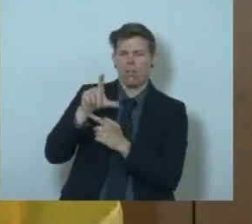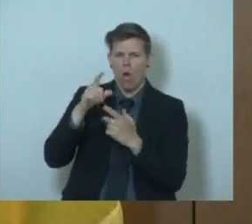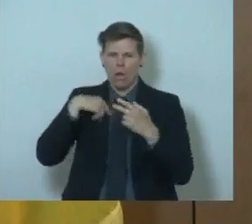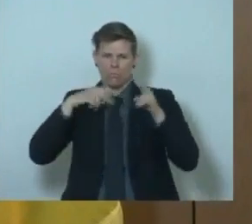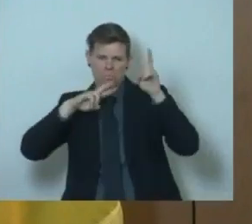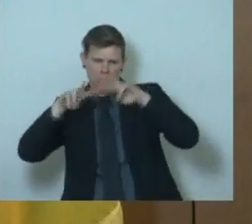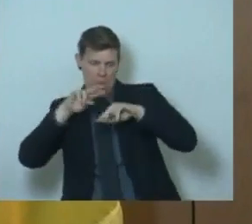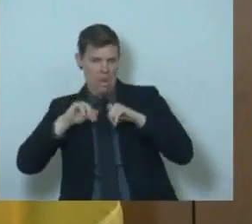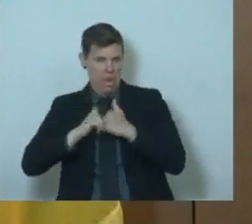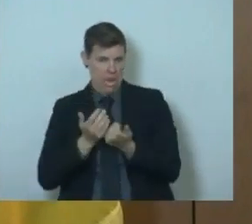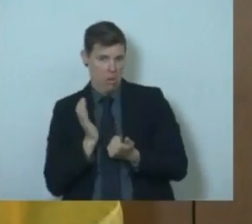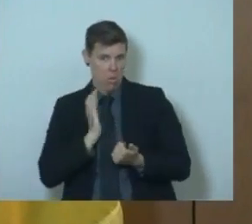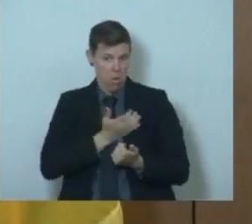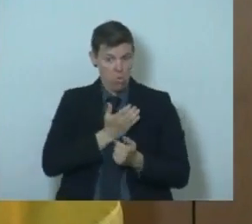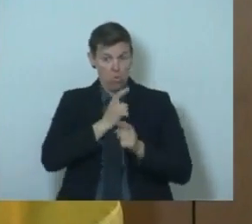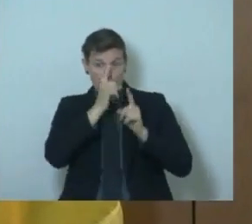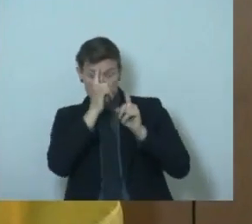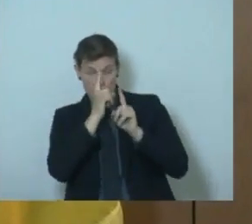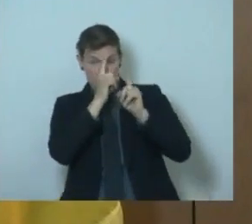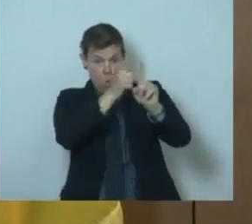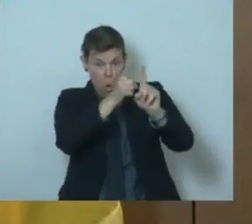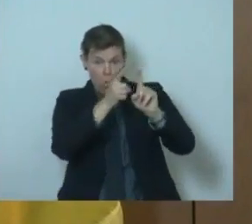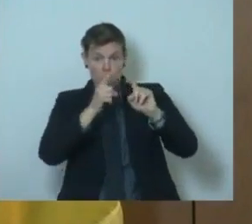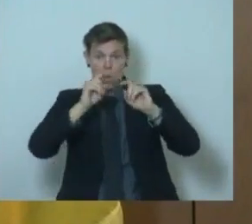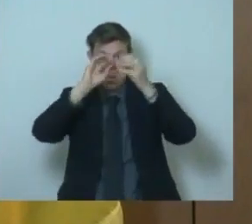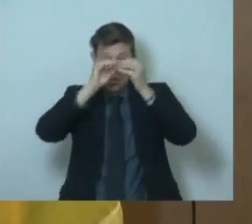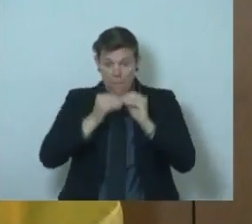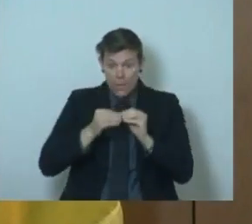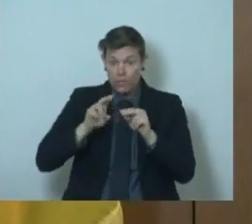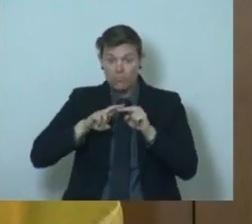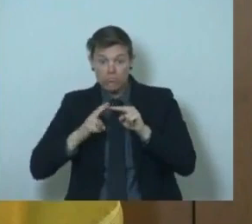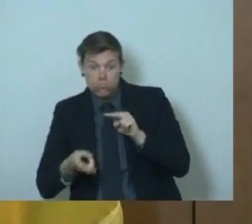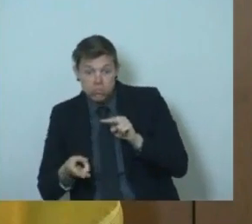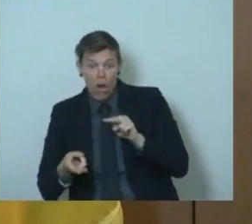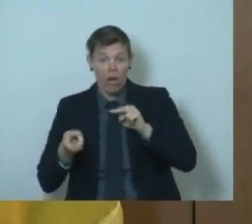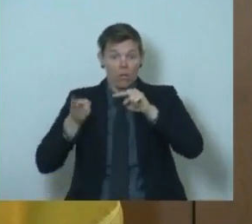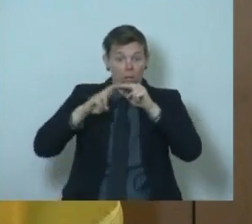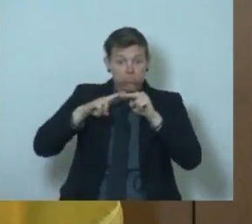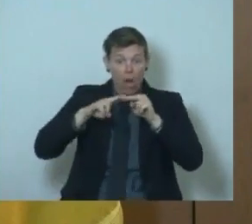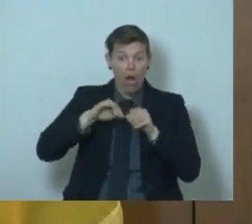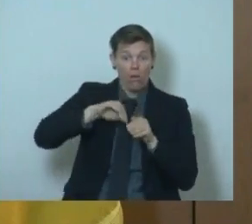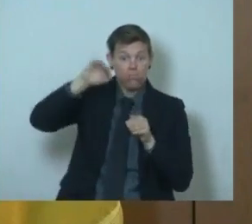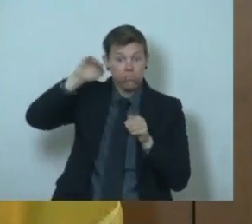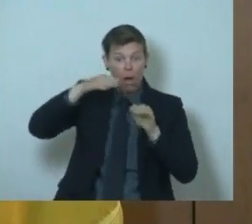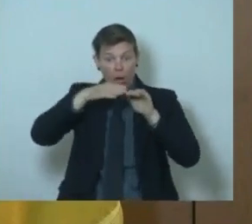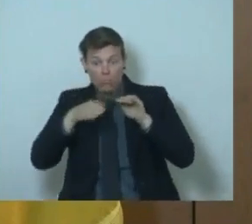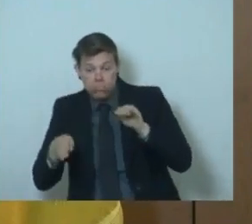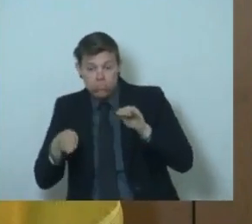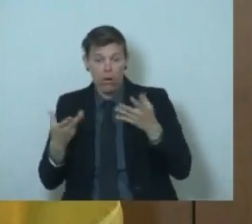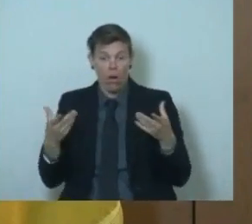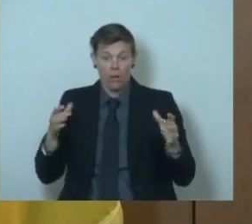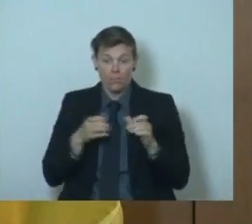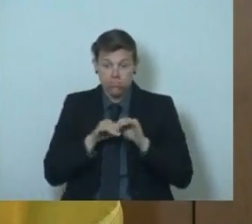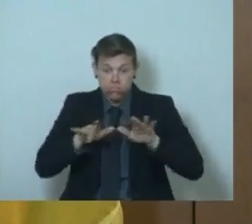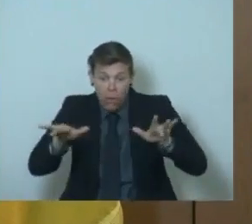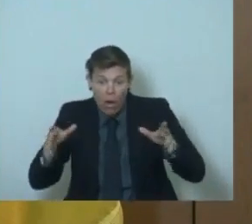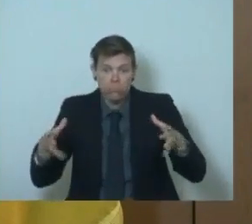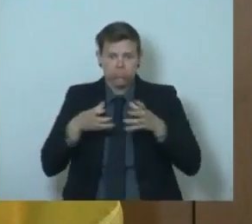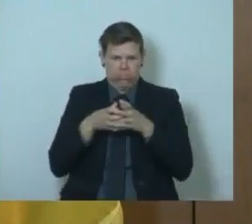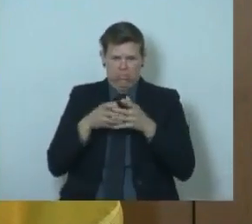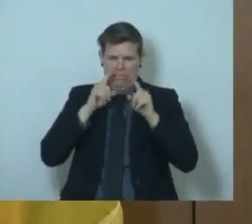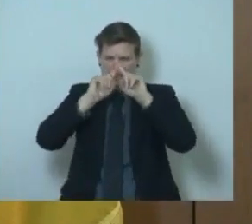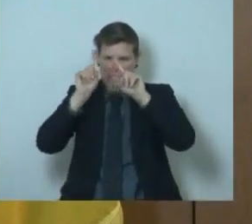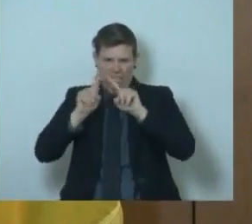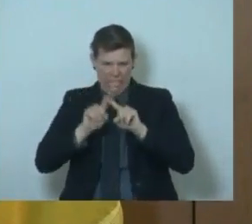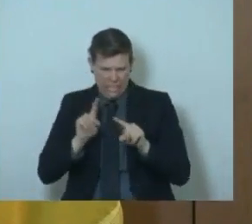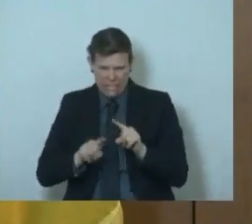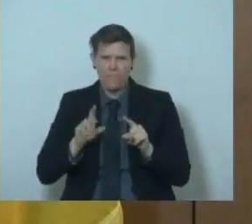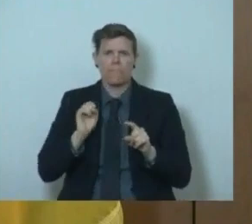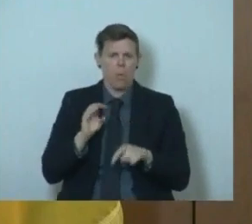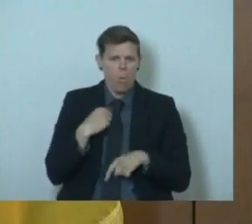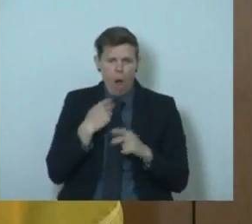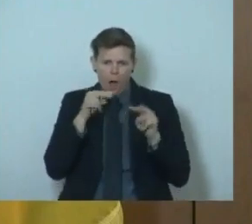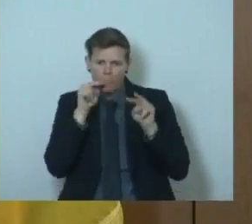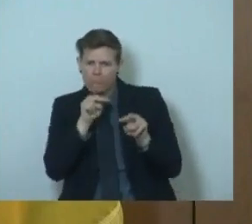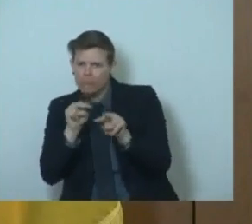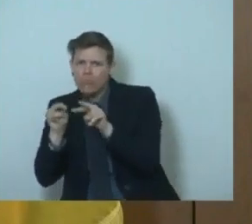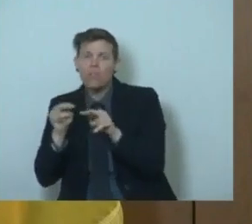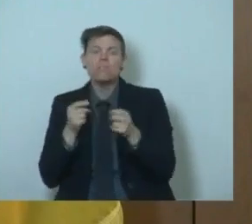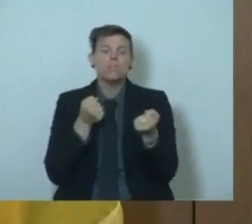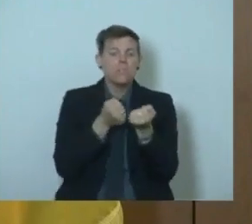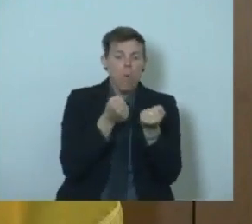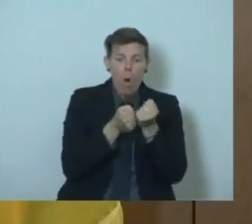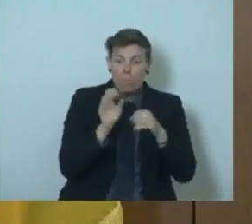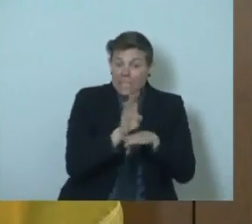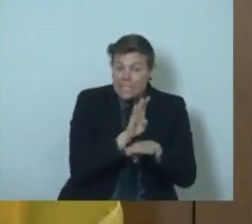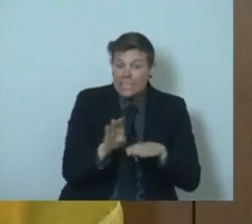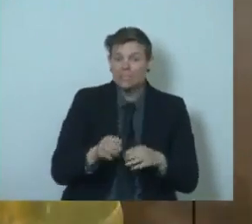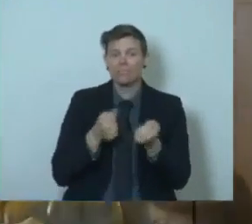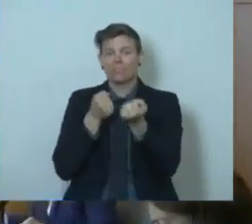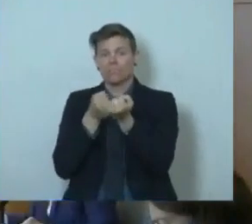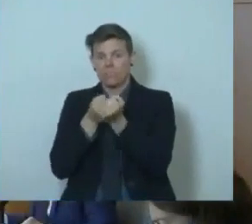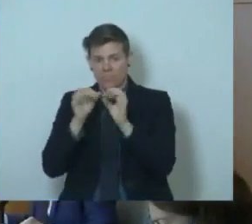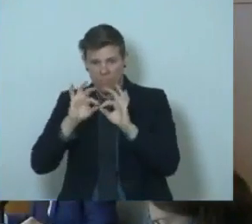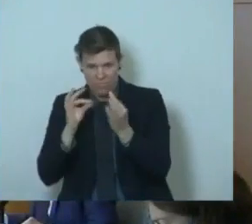THIS IS THE INFORMATION WE USE ROUTINELY TO DETERMINE WHETHER OR NOT WE ARE MEETING OUR GOALS IN TERMS OF REDUCING THE SPREAD OF THE VIRUS, CONTAINING IT, AND A SUPPORTING OUR COMMUNITIES AND